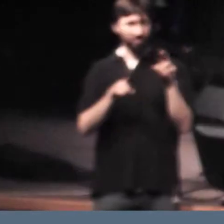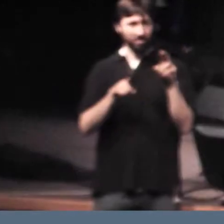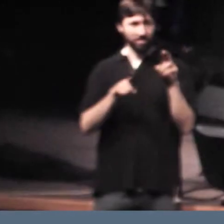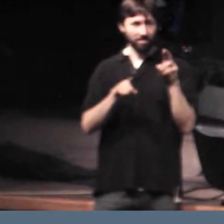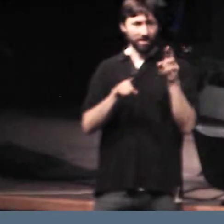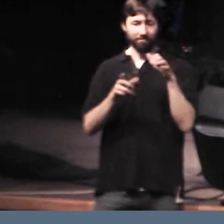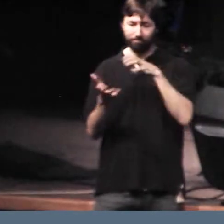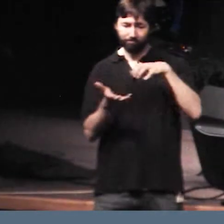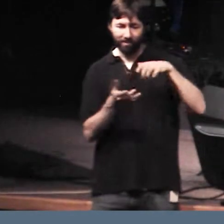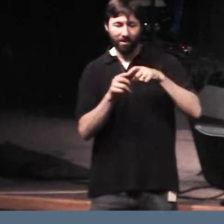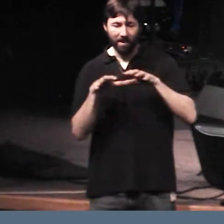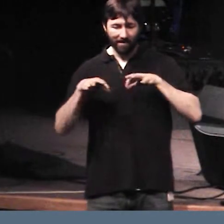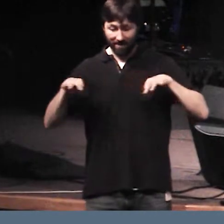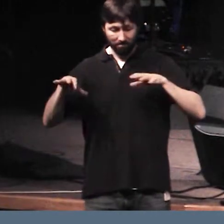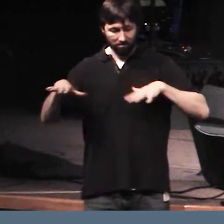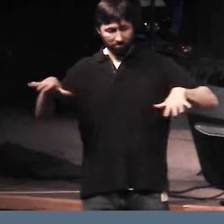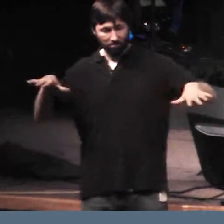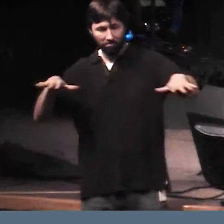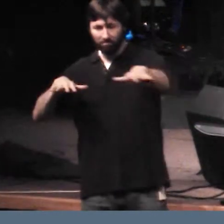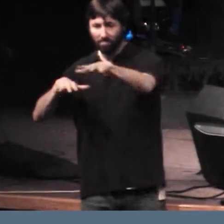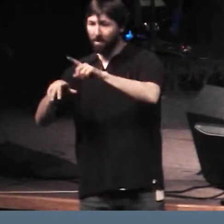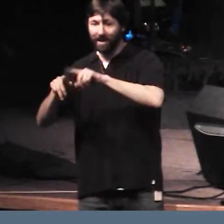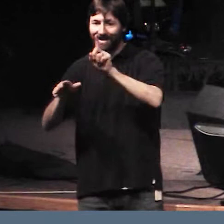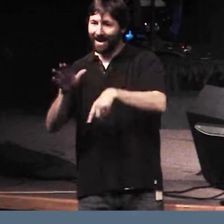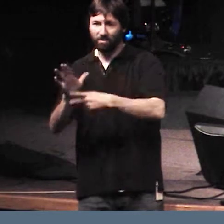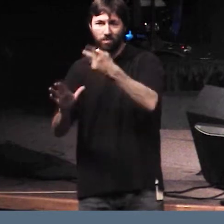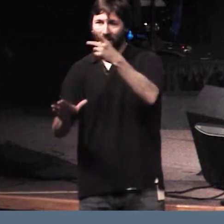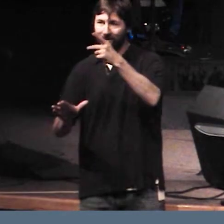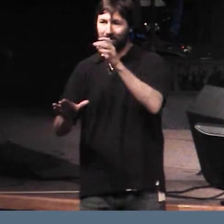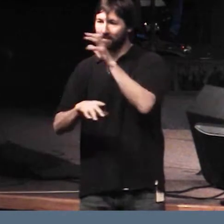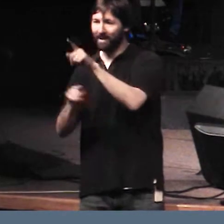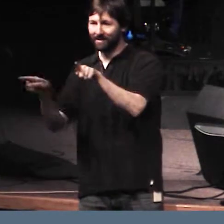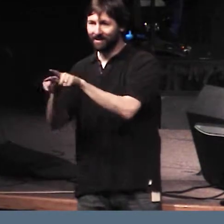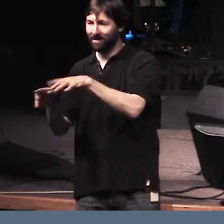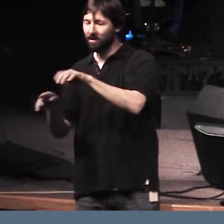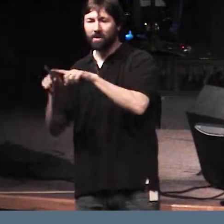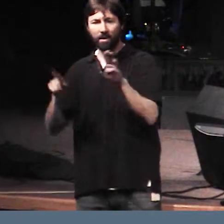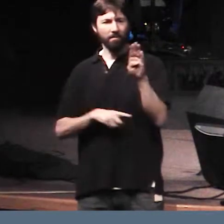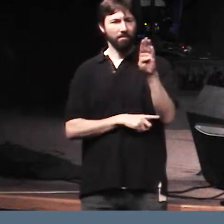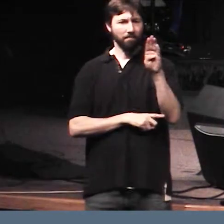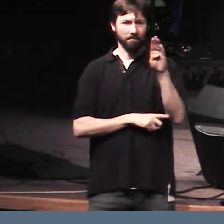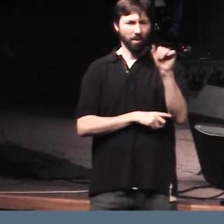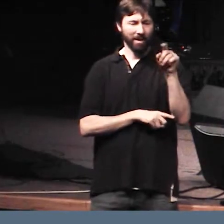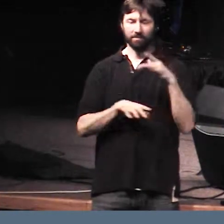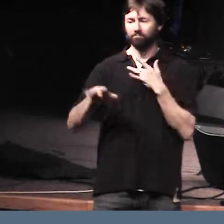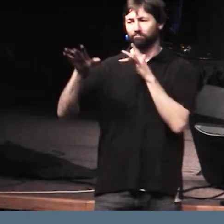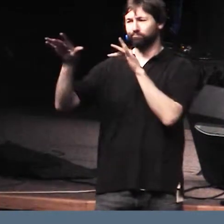what's fallen on the grounds - but they couldn't do it in the same field twice but boaz has compassion on her and so he says you can come back here and by the way